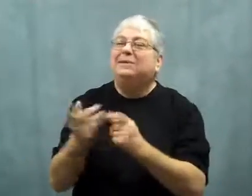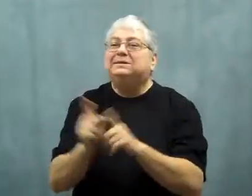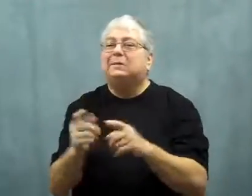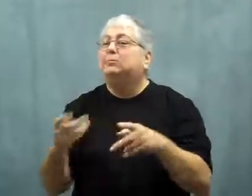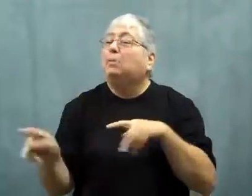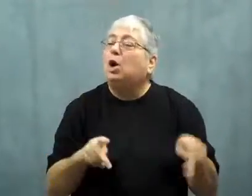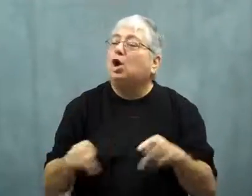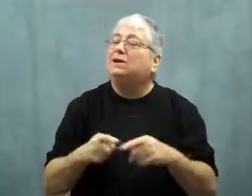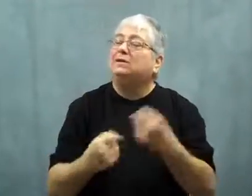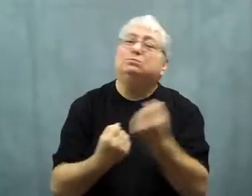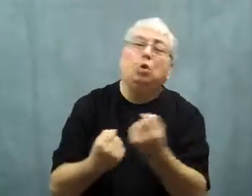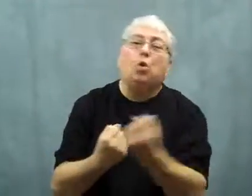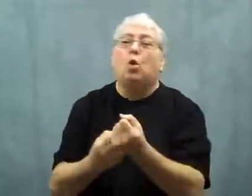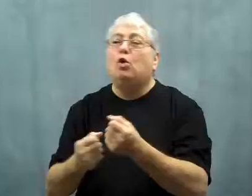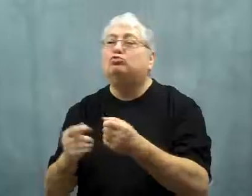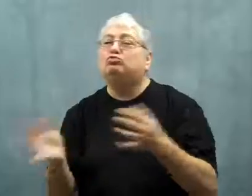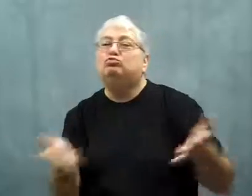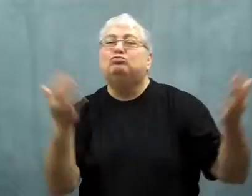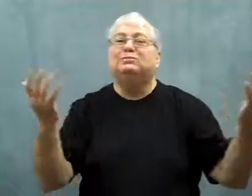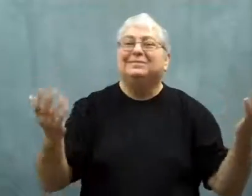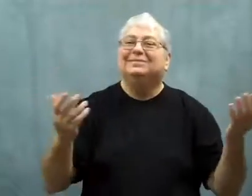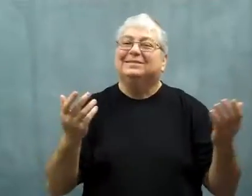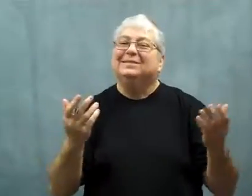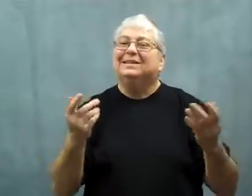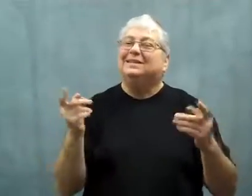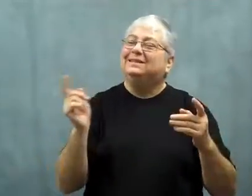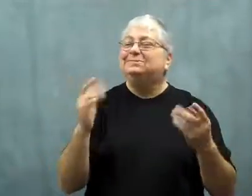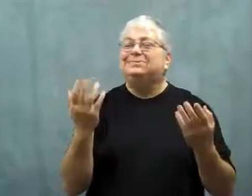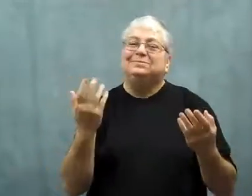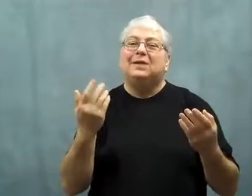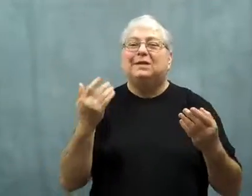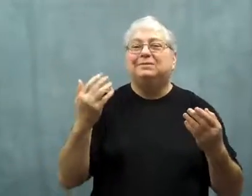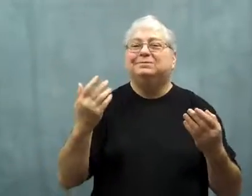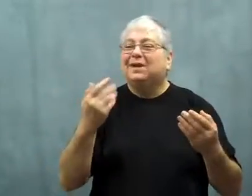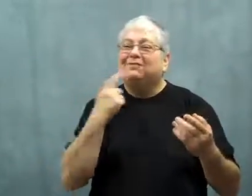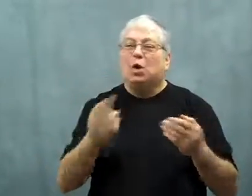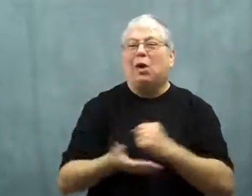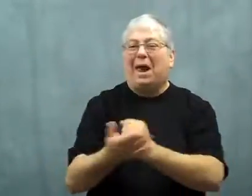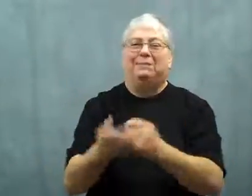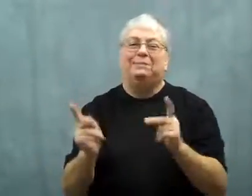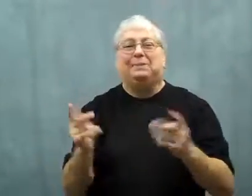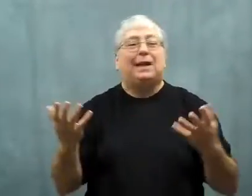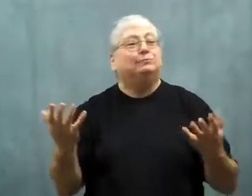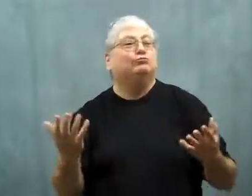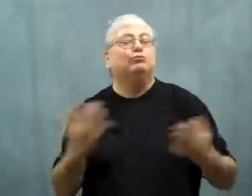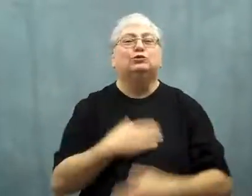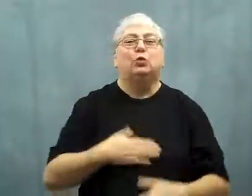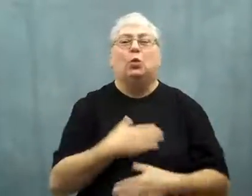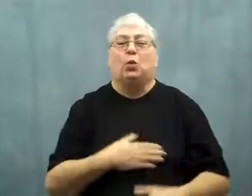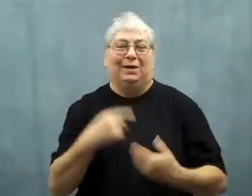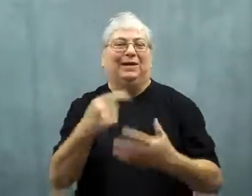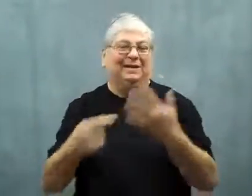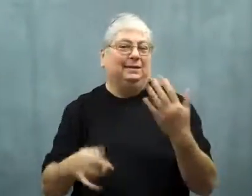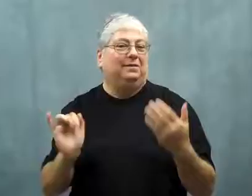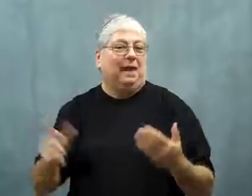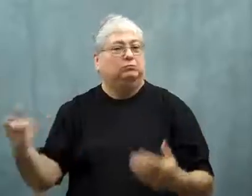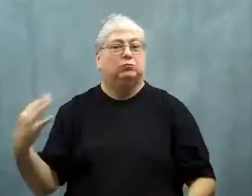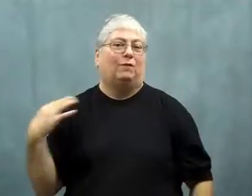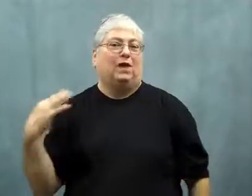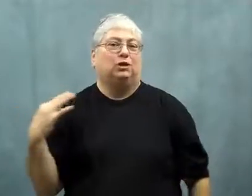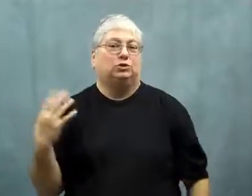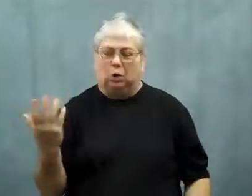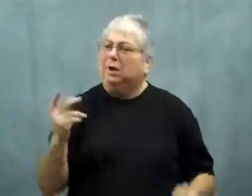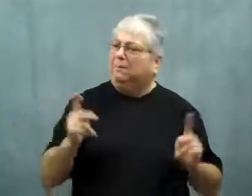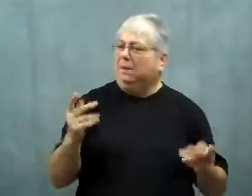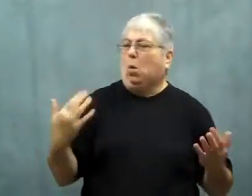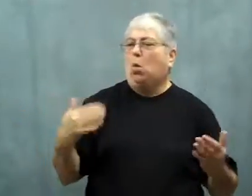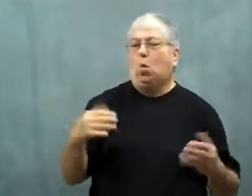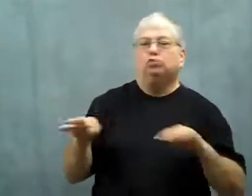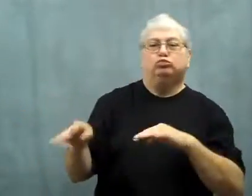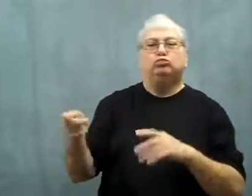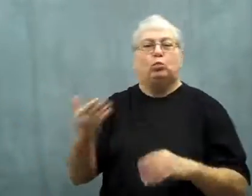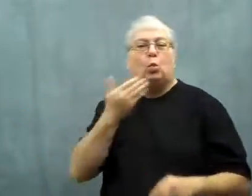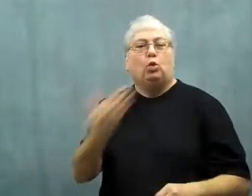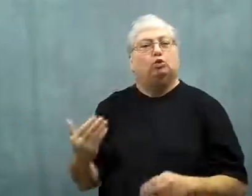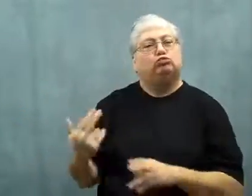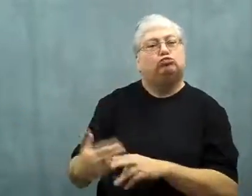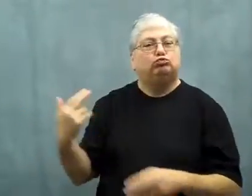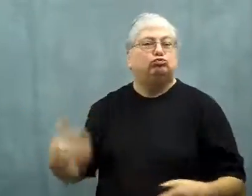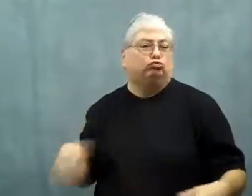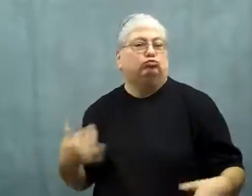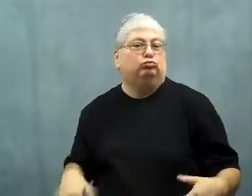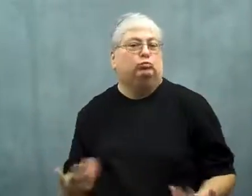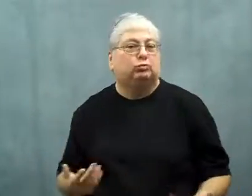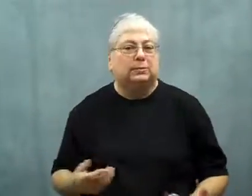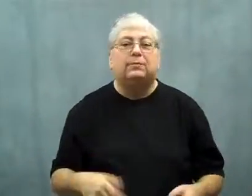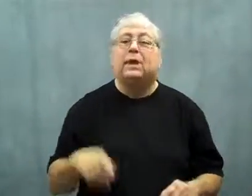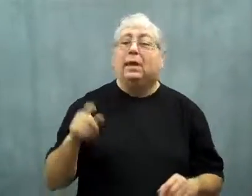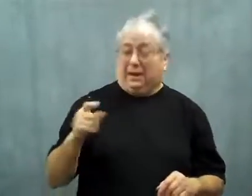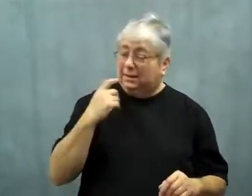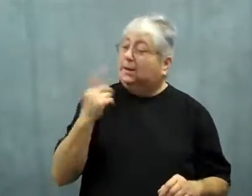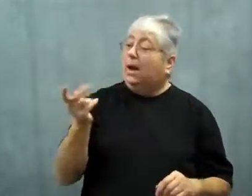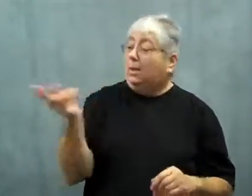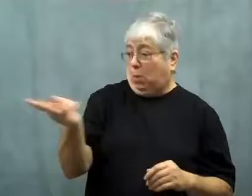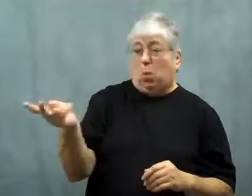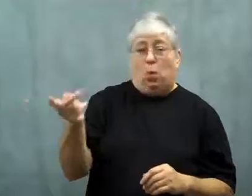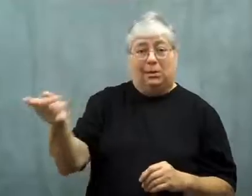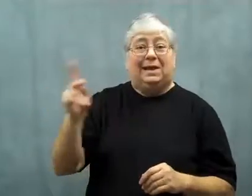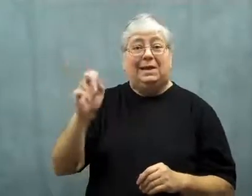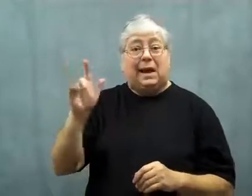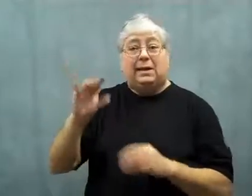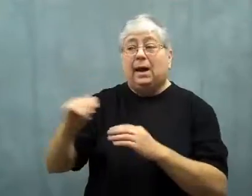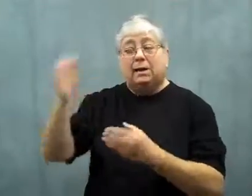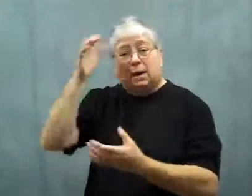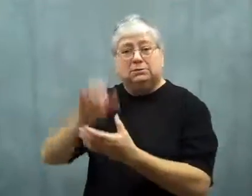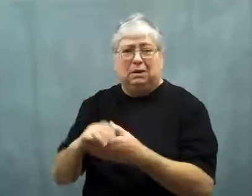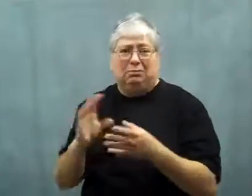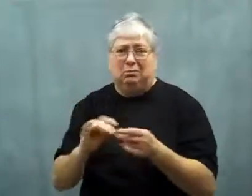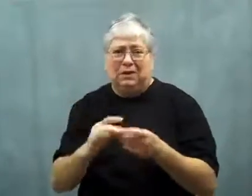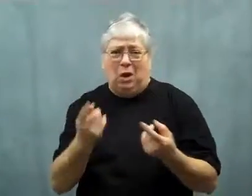She helped set up entertainment and parties. She was well regarded.